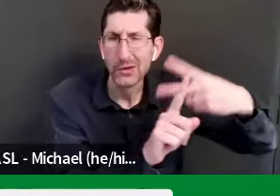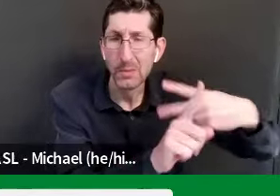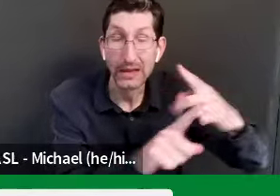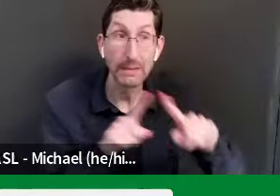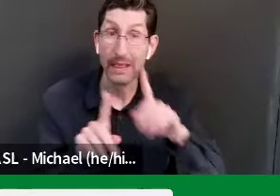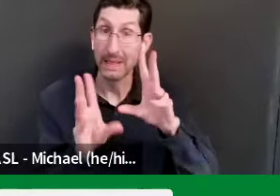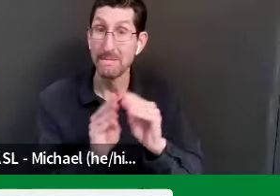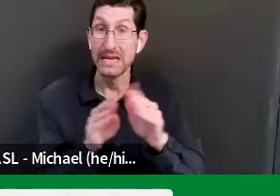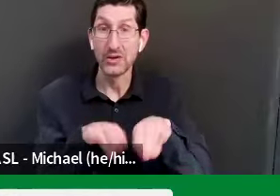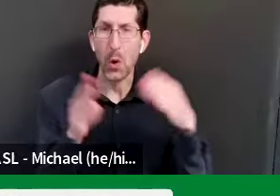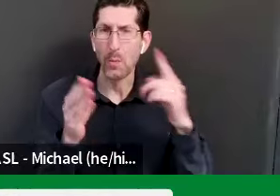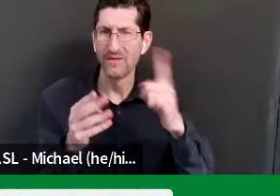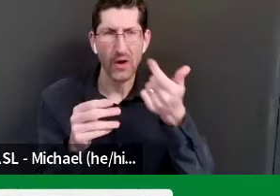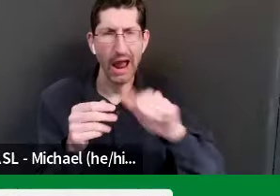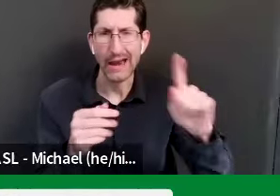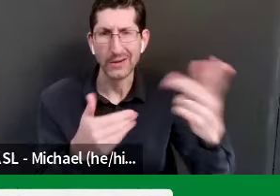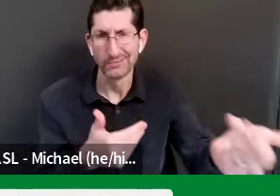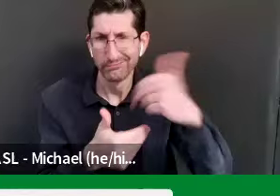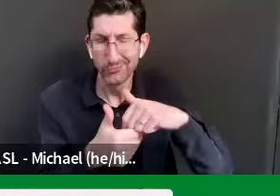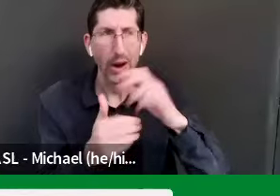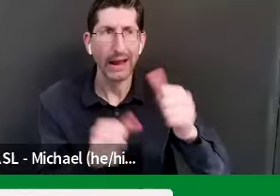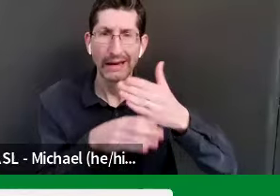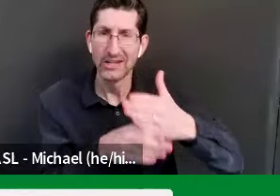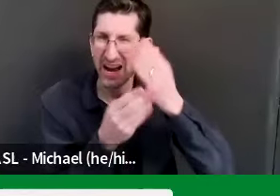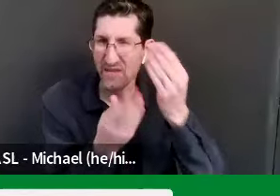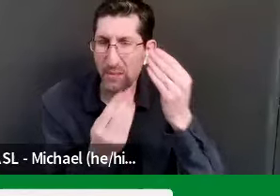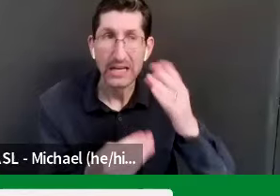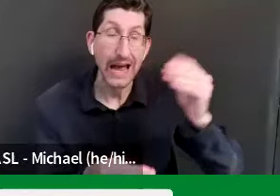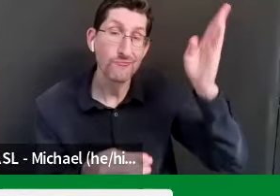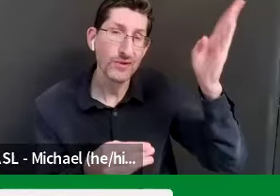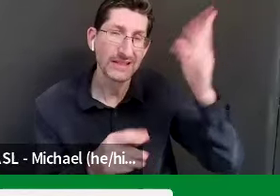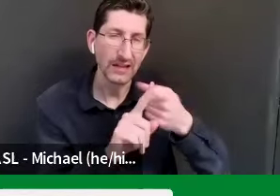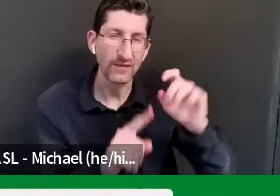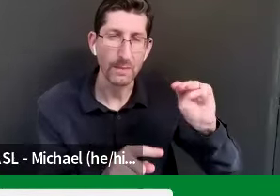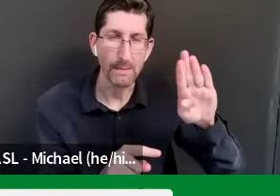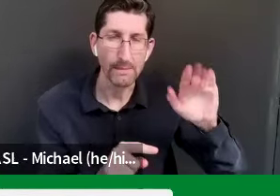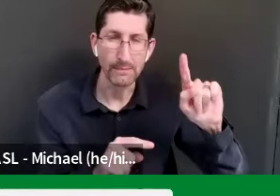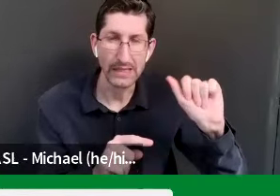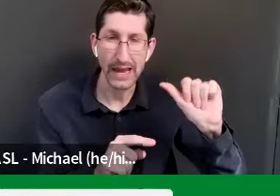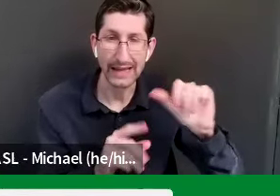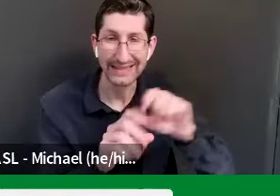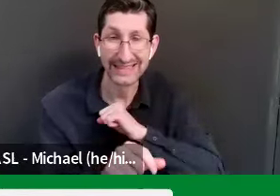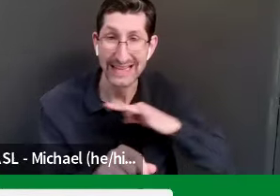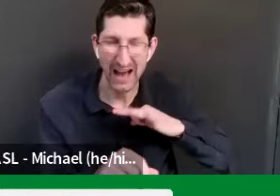GENERAL RTAG MEETINGS WOULD STILL BE HELD EVERY OTHER MONTH, BUT THESE MEETINGS ARE OPEN TO THE PUBLIC AND FOCUS ON INFORMATION SHARING AND PRESENTATIONS BY MBTA